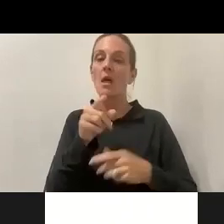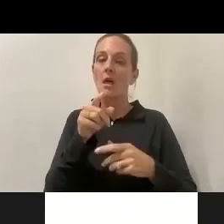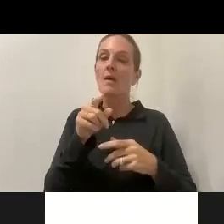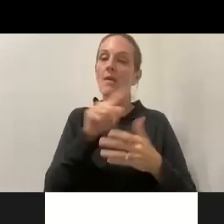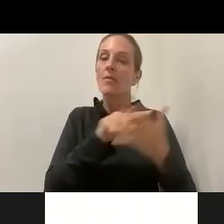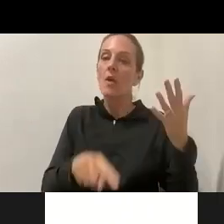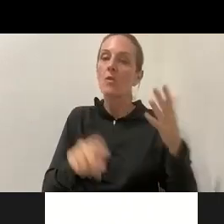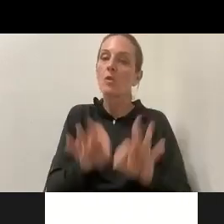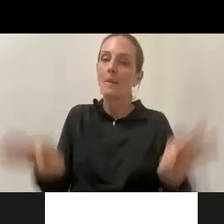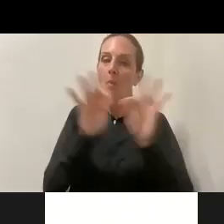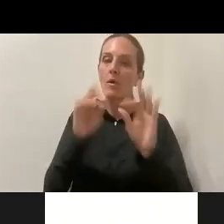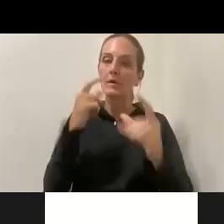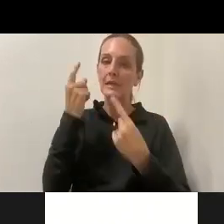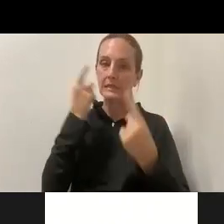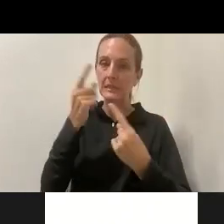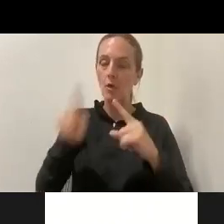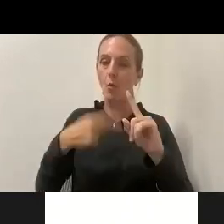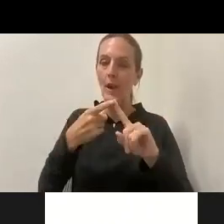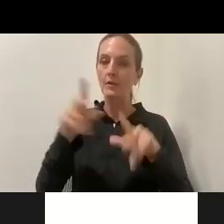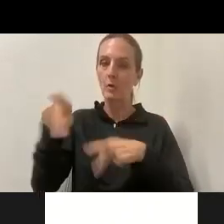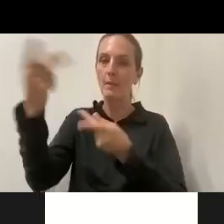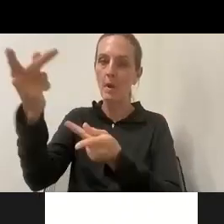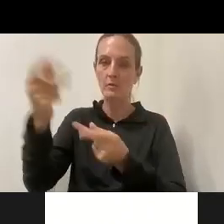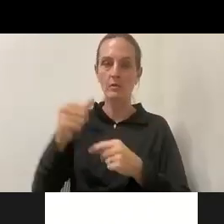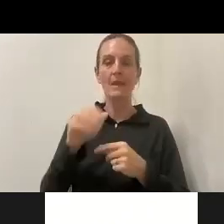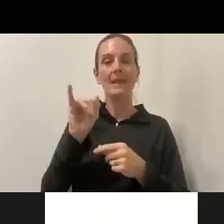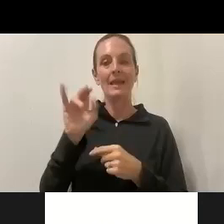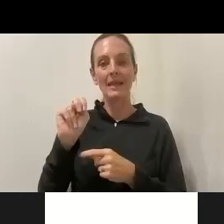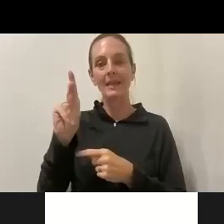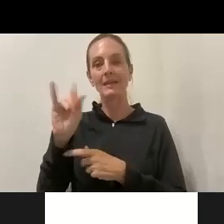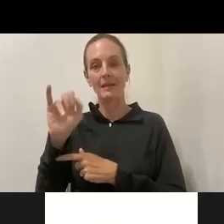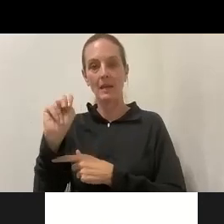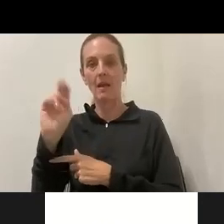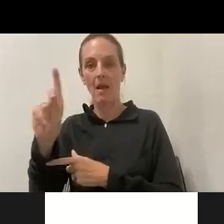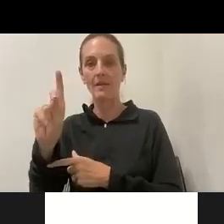writing proposals for in-kind purposes. Thanks. >>Dana Moraes: Great, thanks Christopher. And it’s